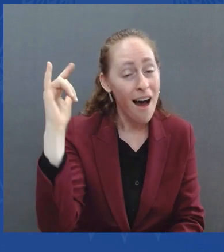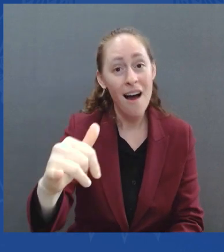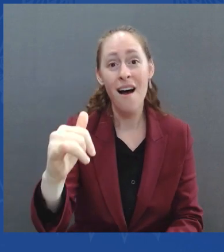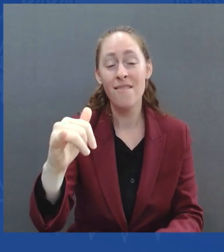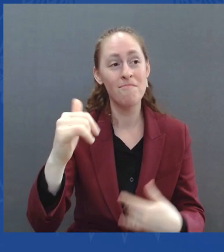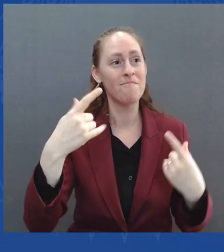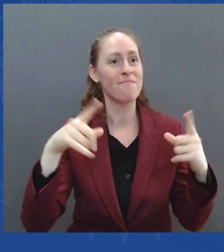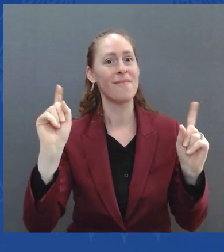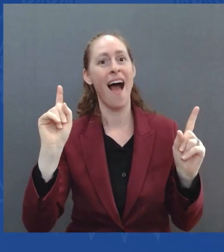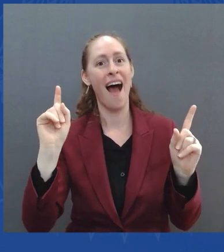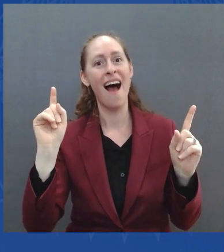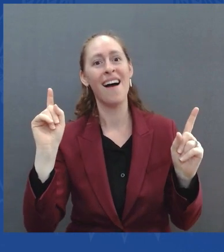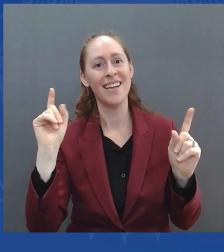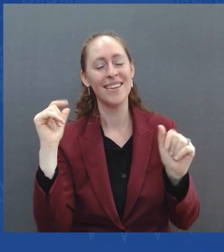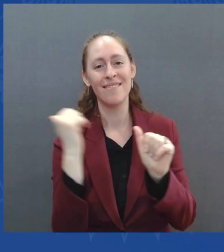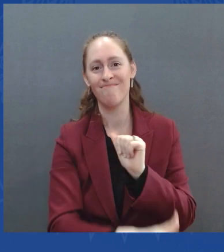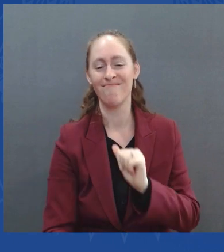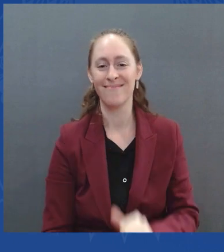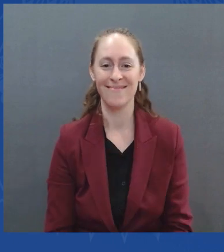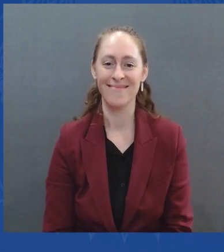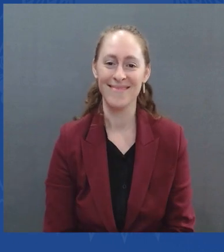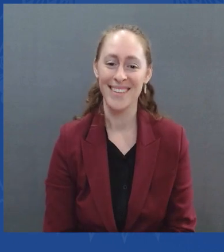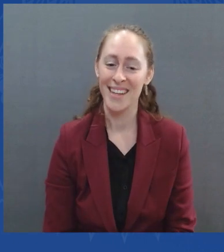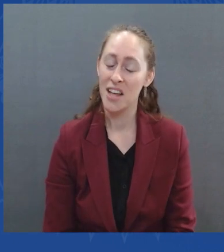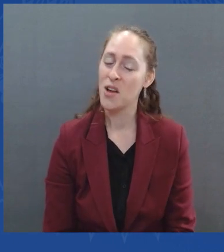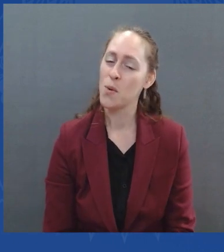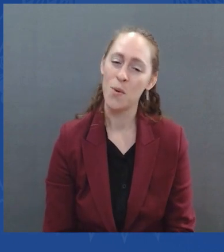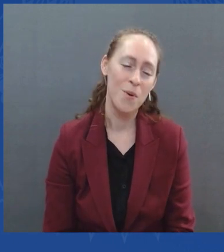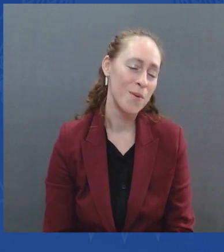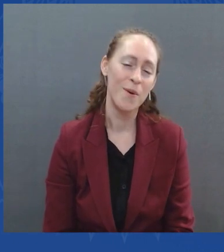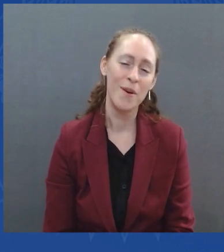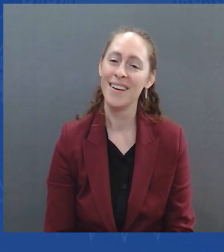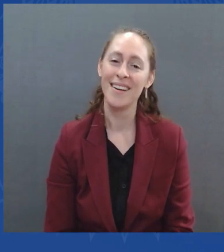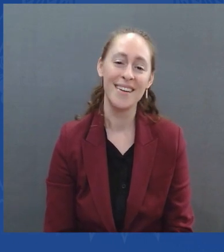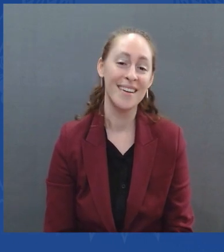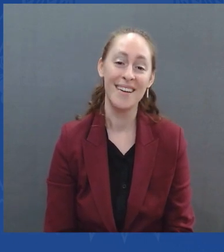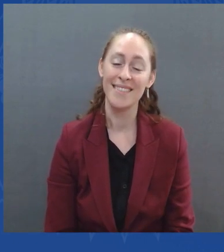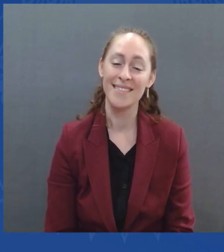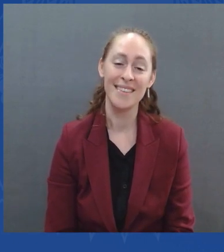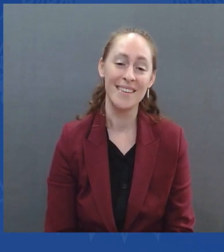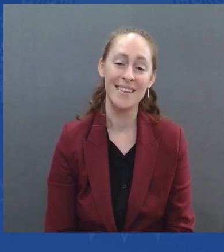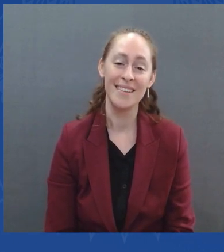I tell you what -- your service both in the Air Force as a letter carrier is real,